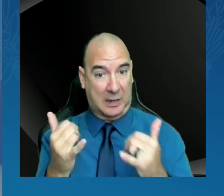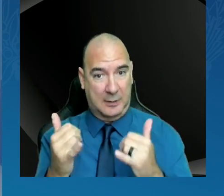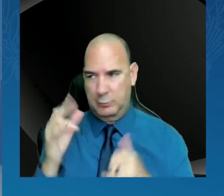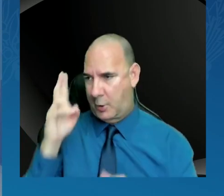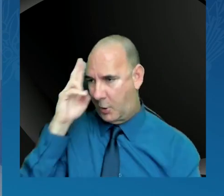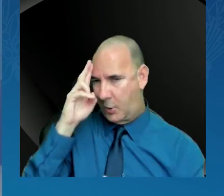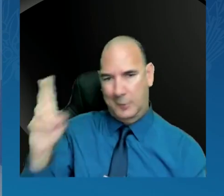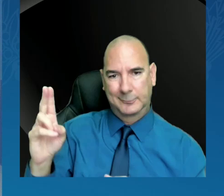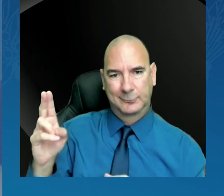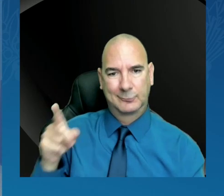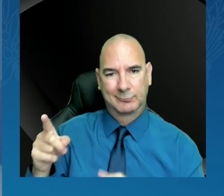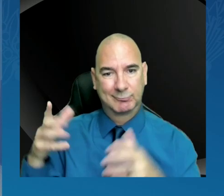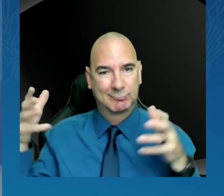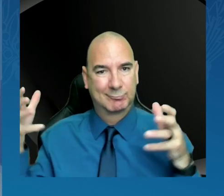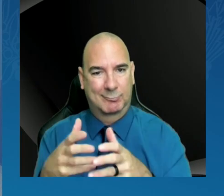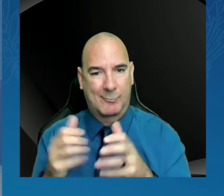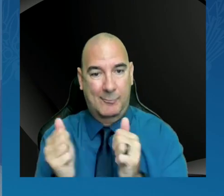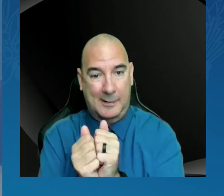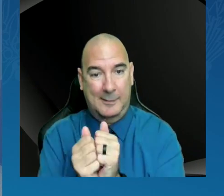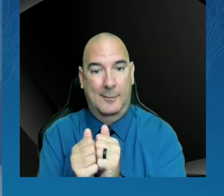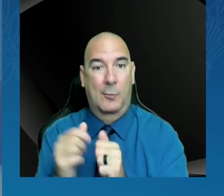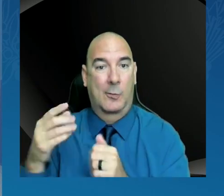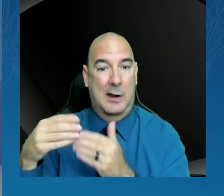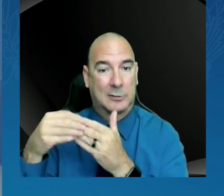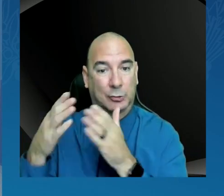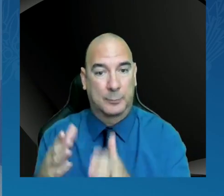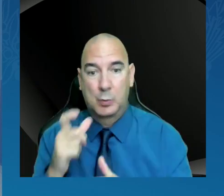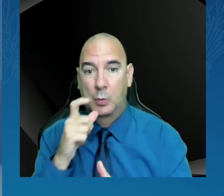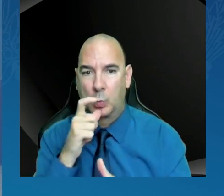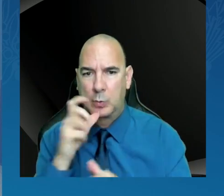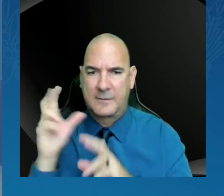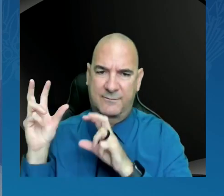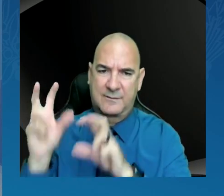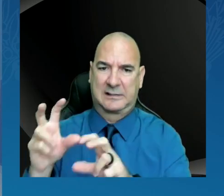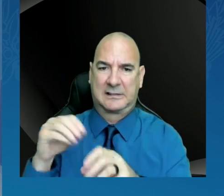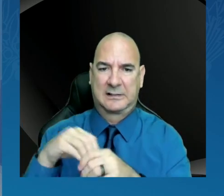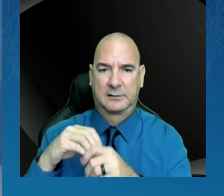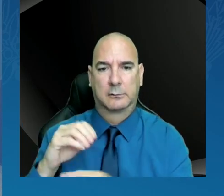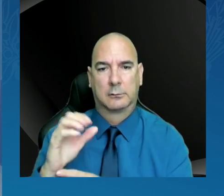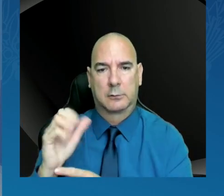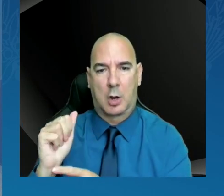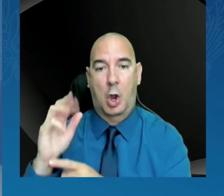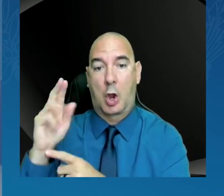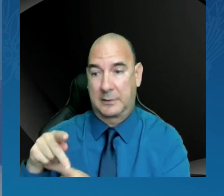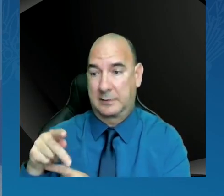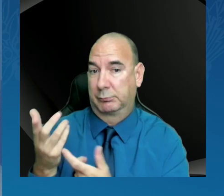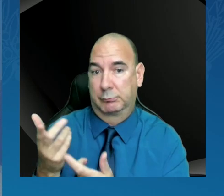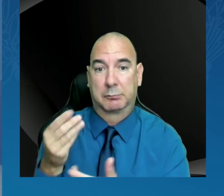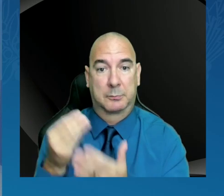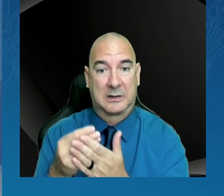who are putting ARP dollars to work in communities across our nation -- governors and mayors,